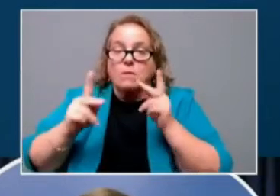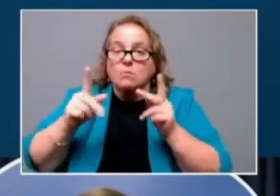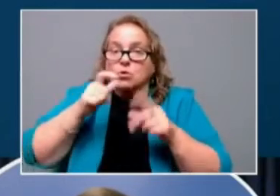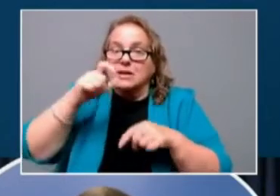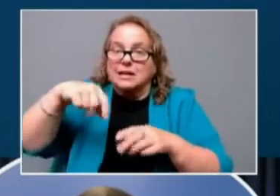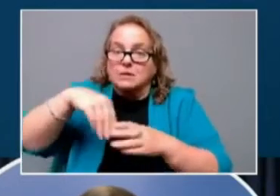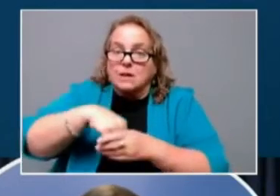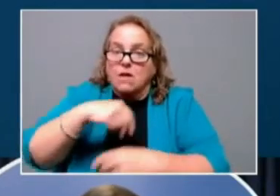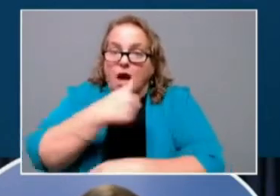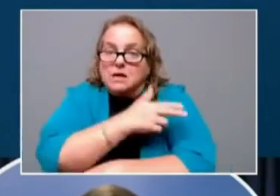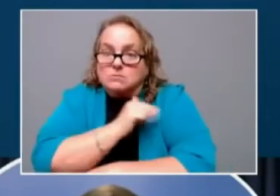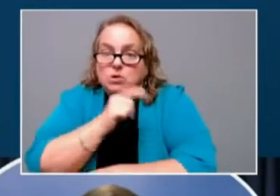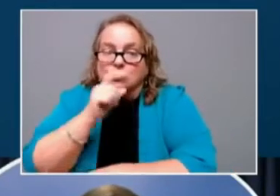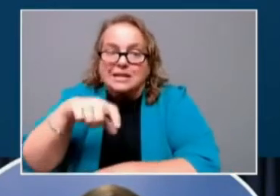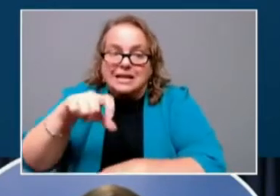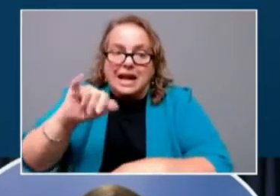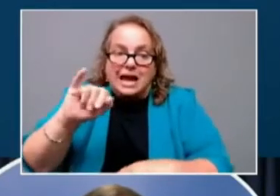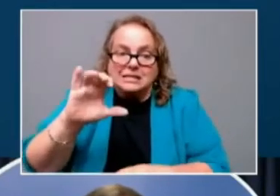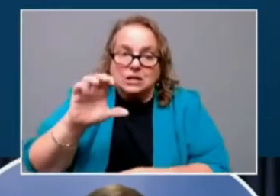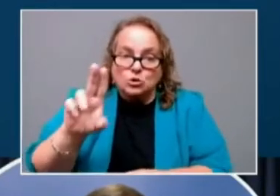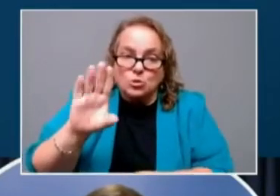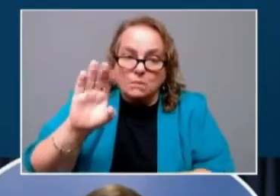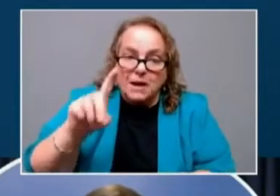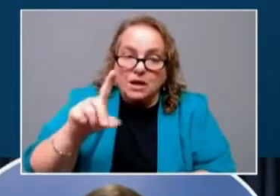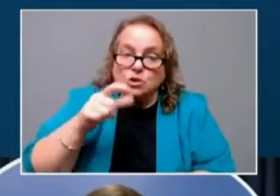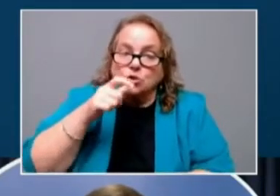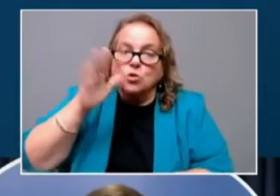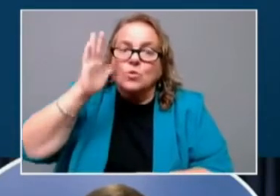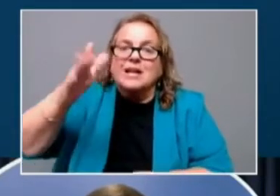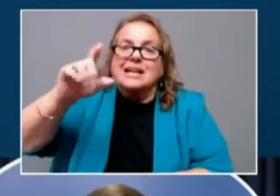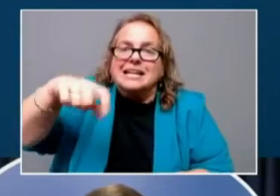that are going to need a machine just to breathe. That's what a ventilator is.